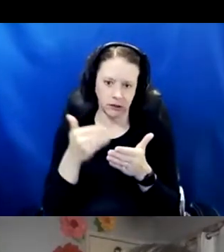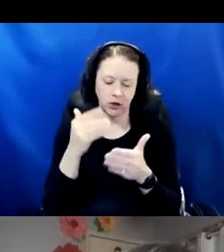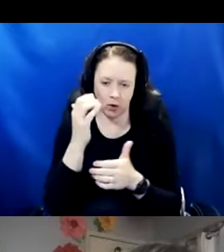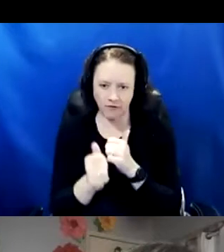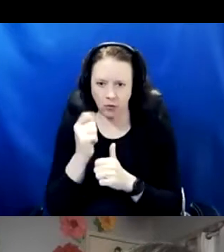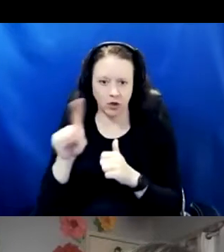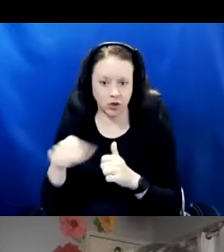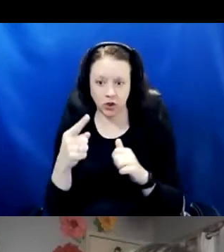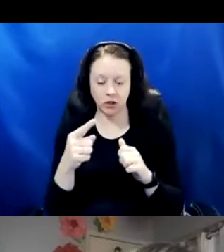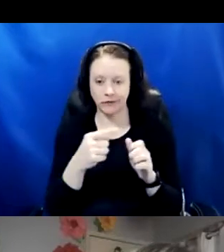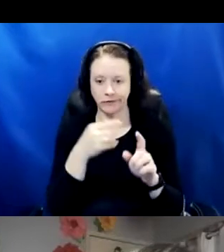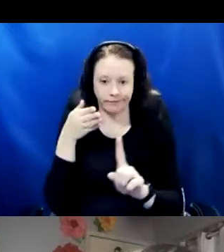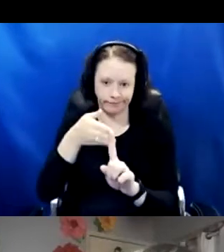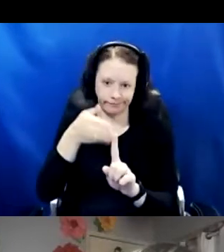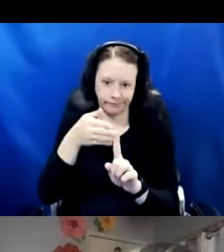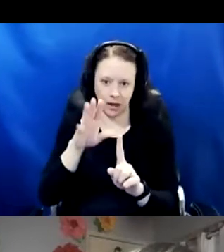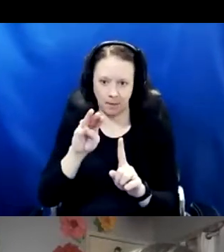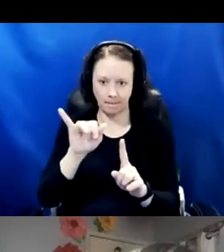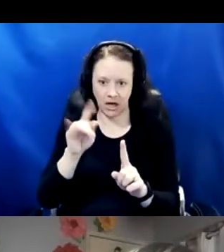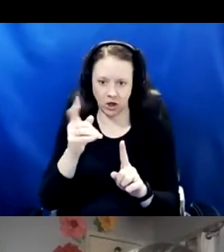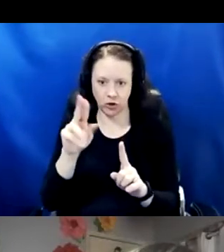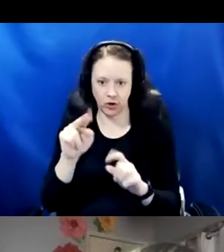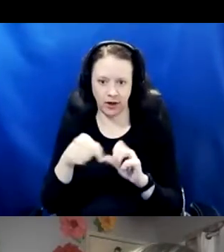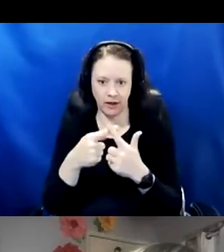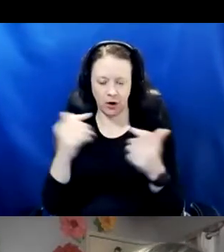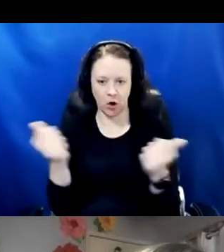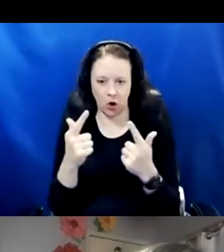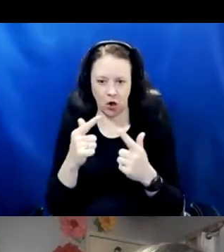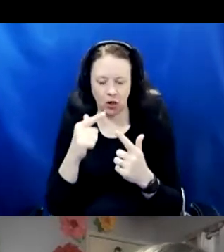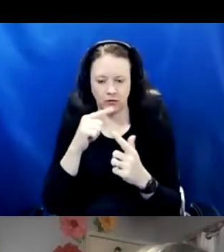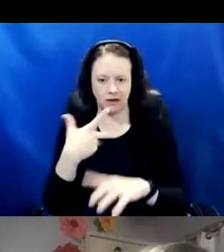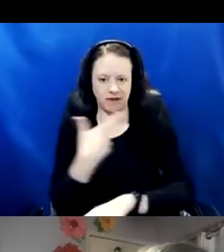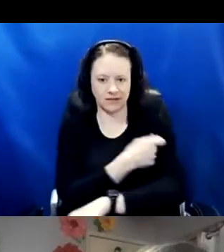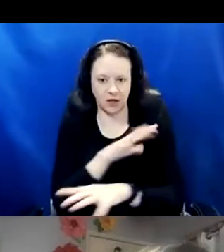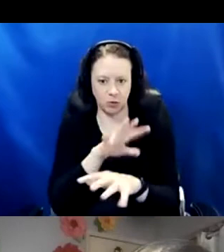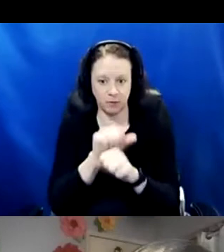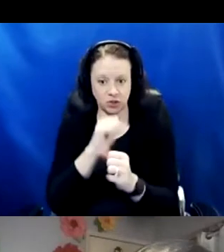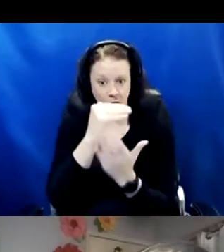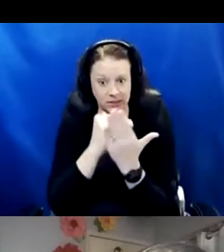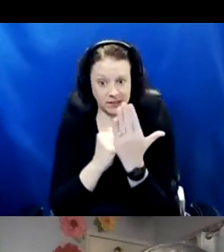to My Turn and all the vaccine appointments would be listed in one place for folks.